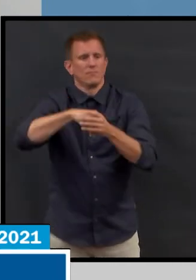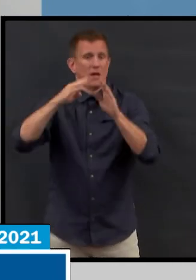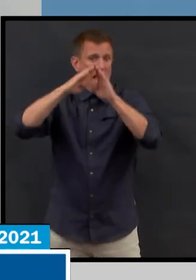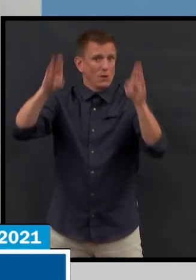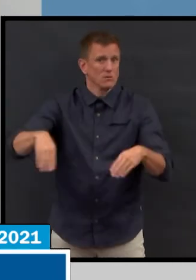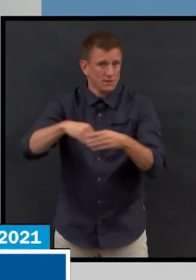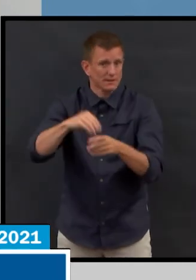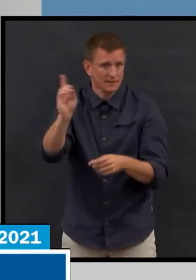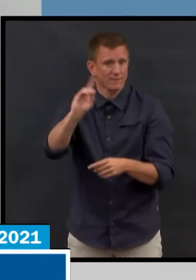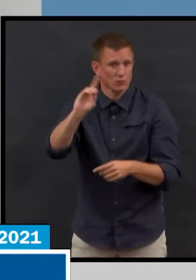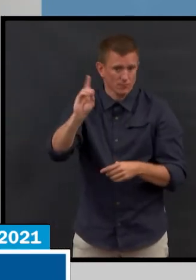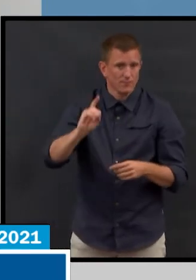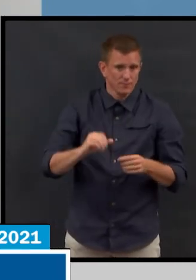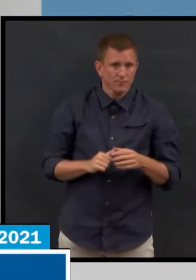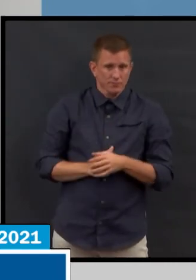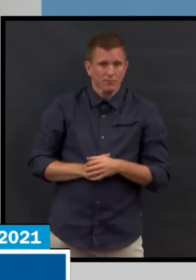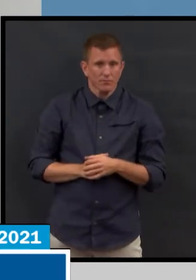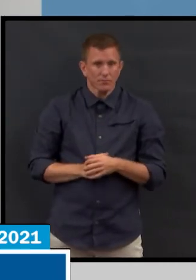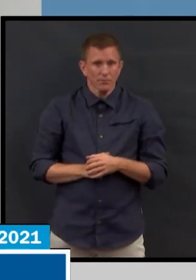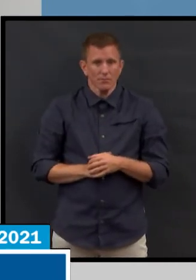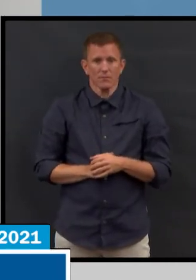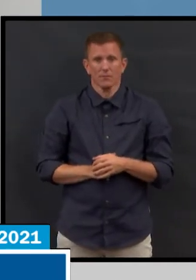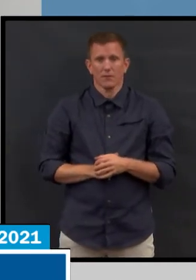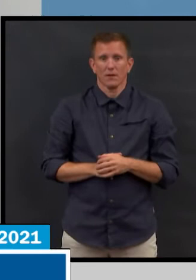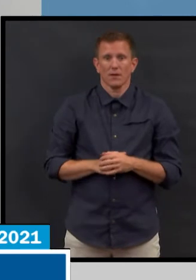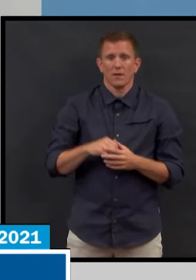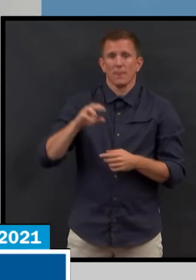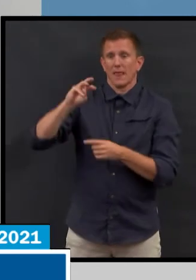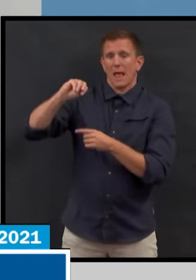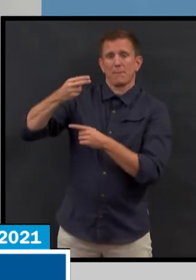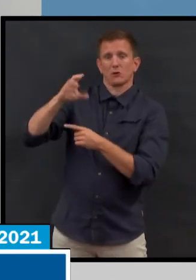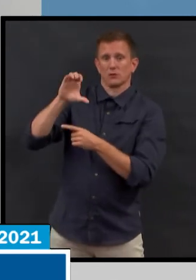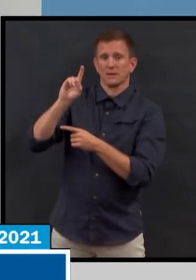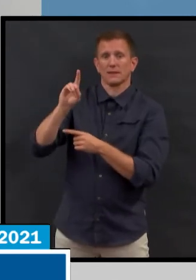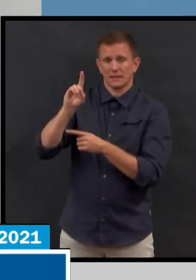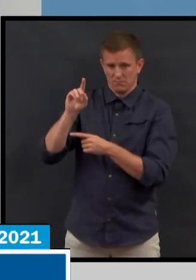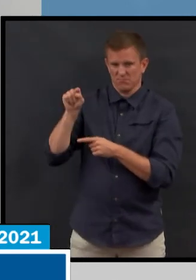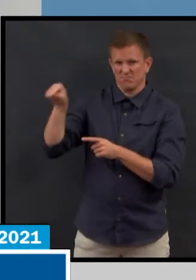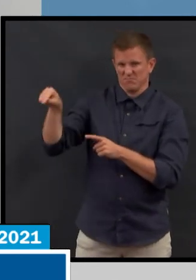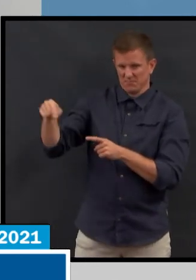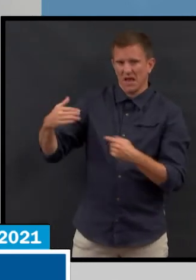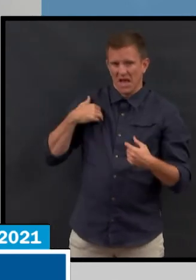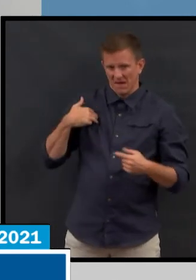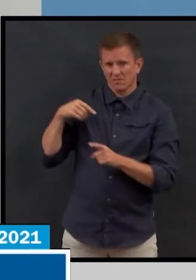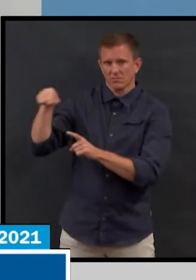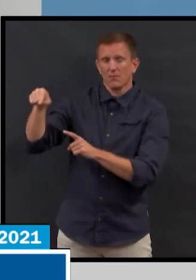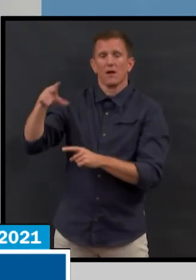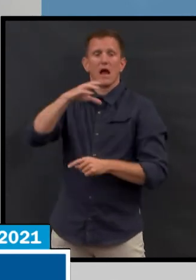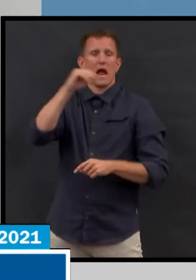for denver as well the cairo colorado coalition for the homeless and we've had tremendous success